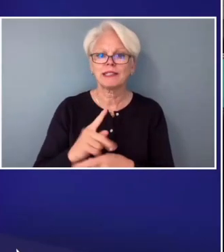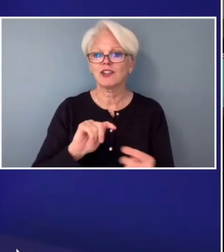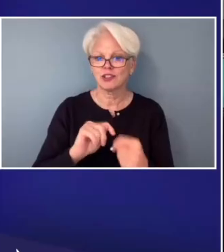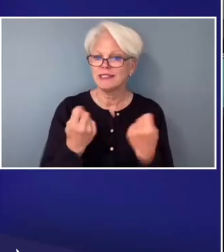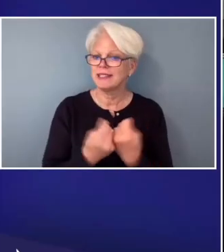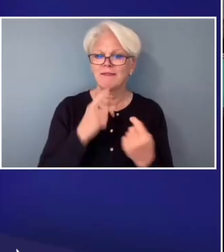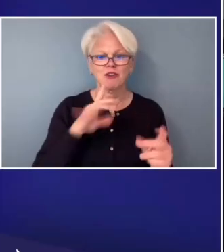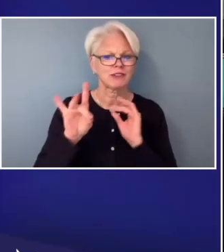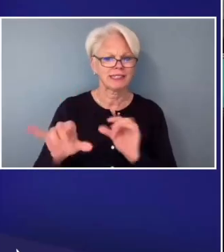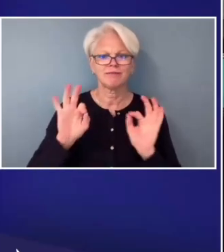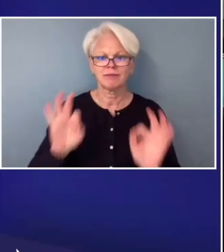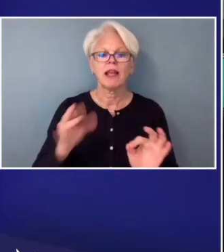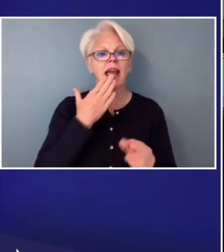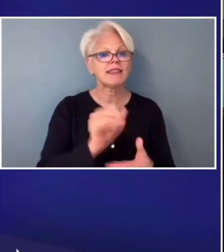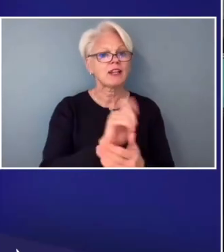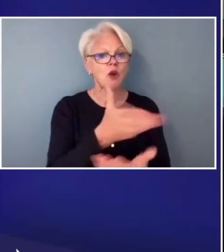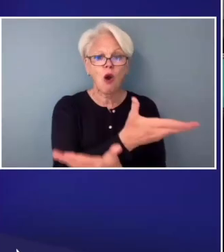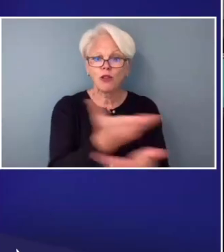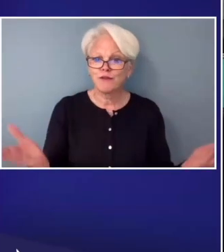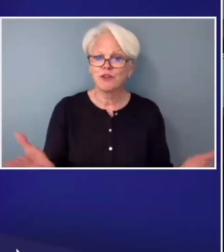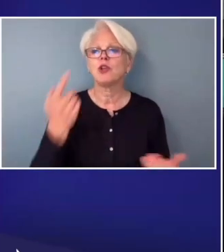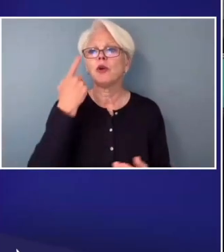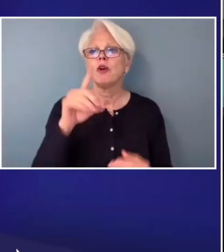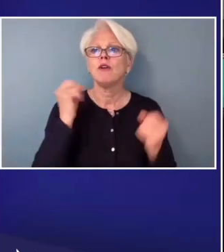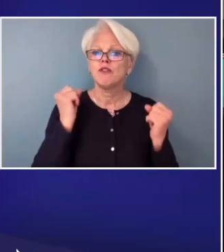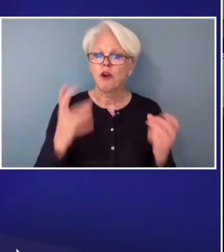And thanks to all of you for many constructive suggestions.